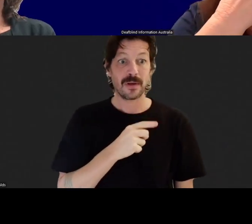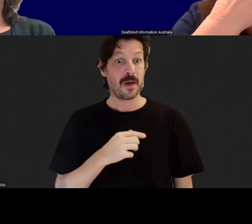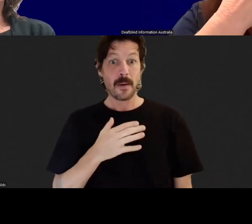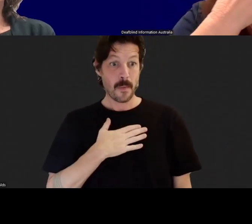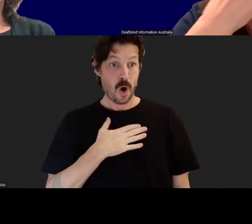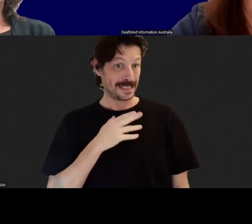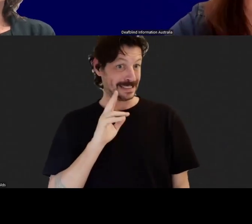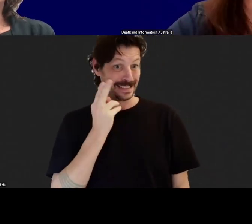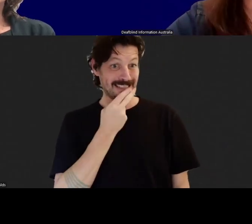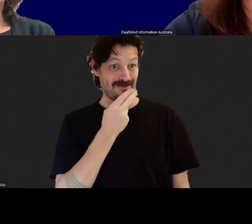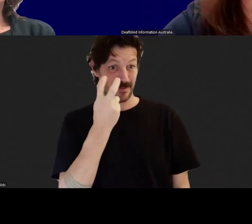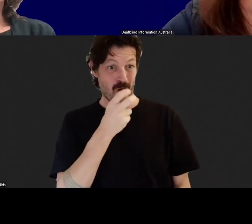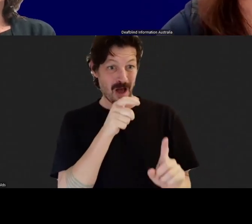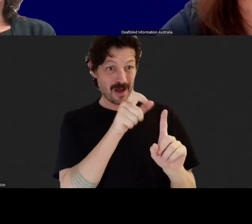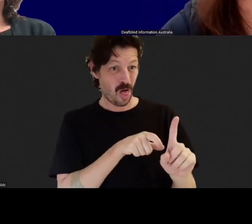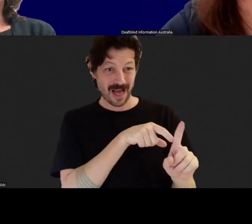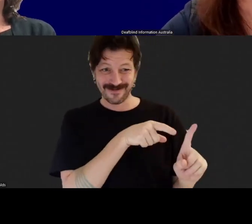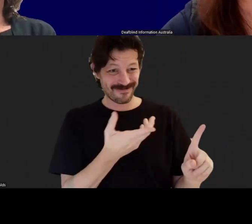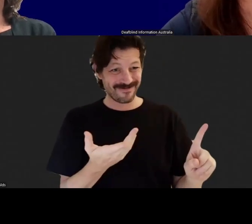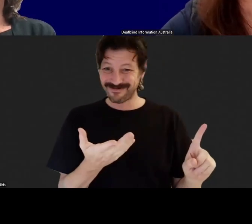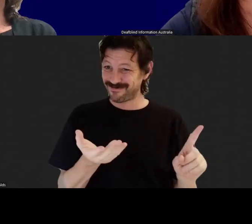services.